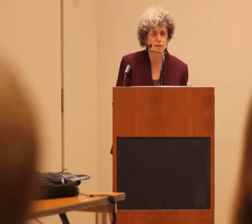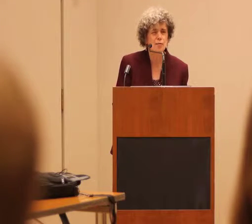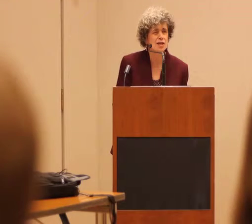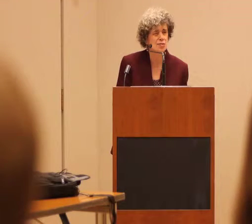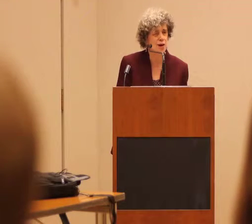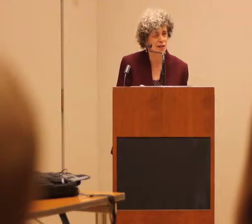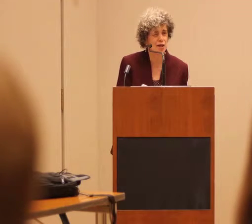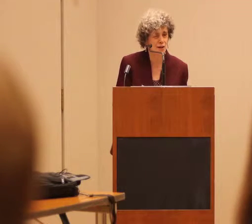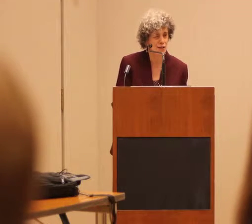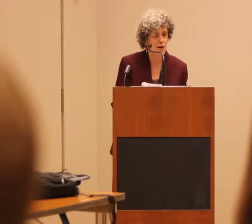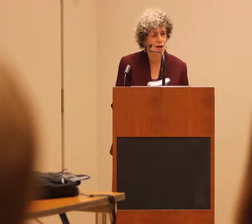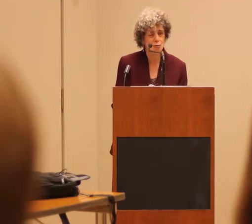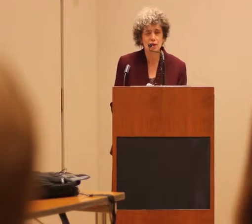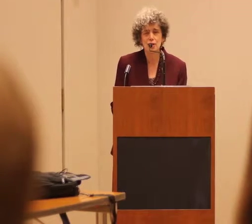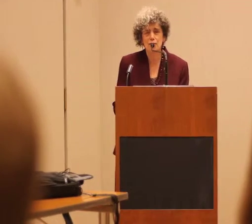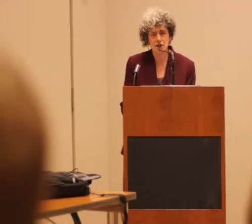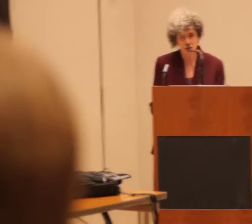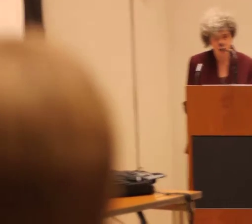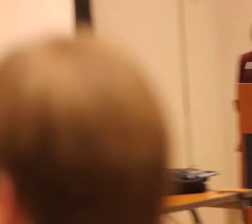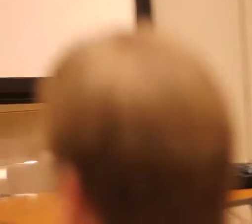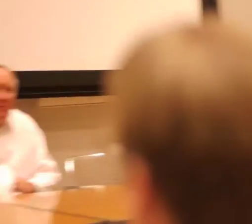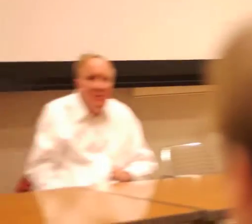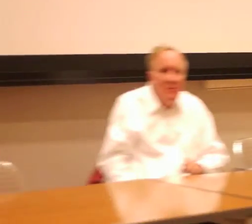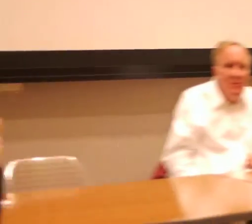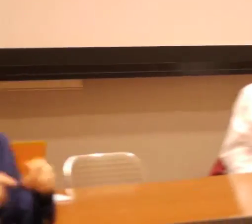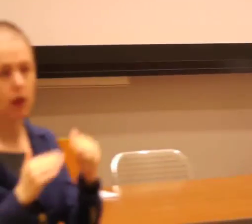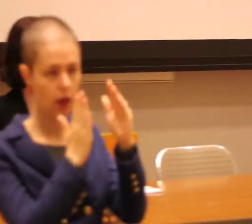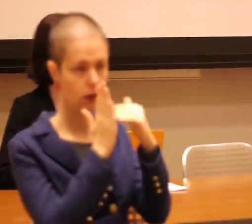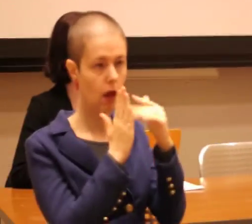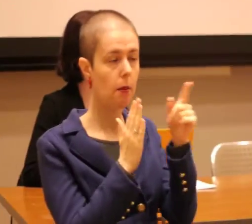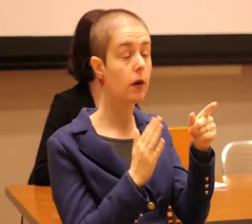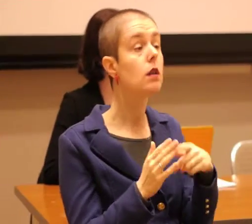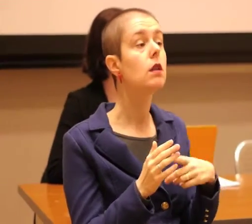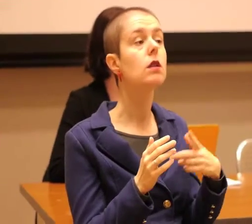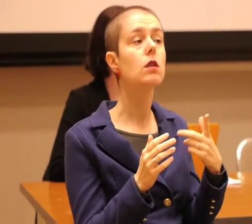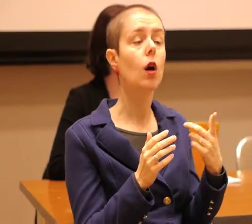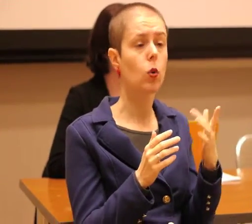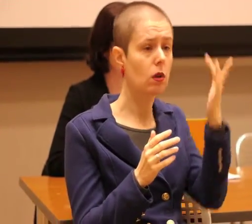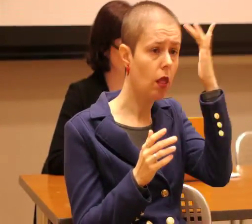from it. It's right there, right there at the top. It's a very clever thing, but you